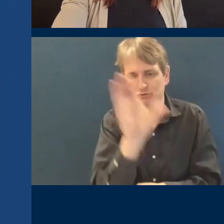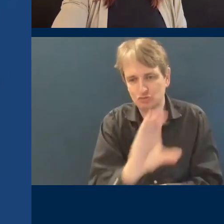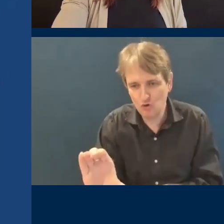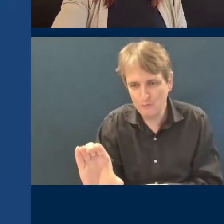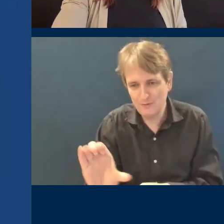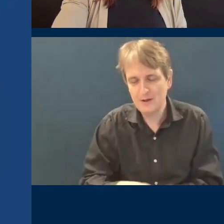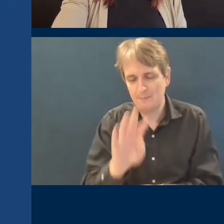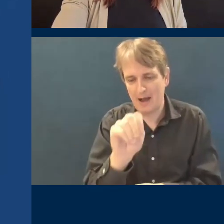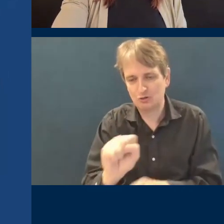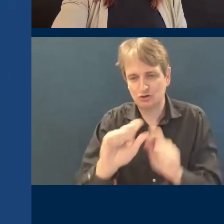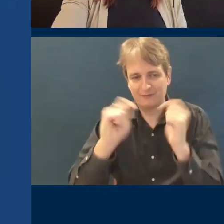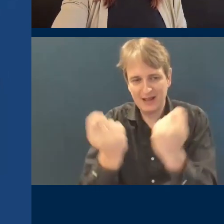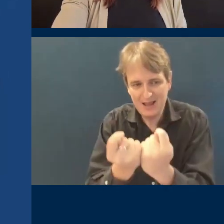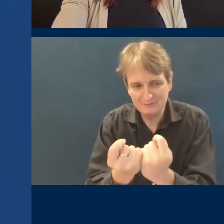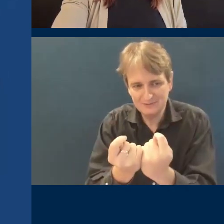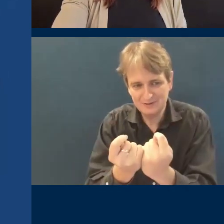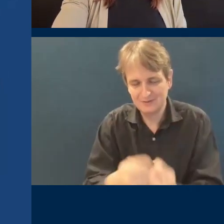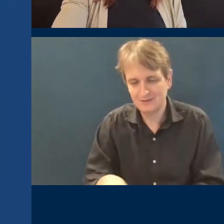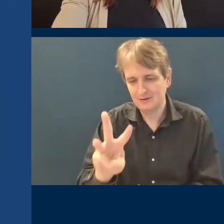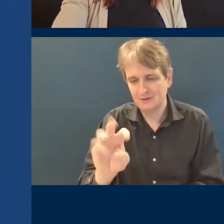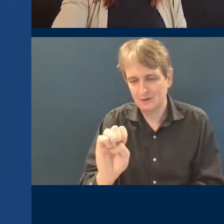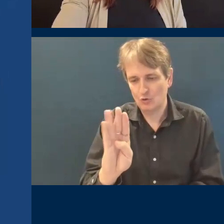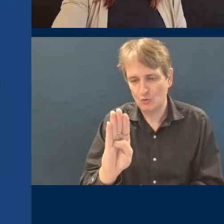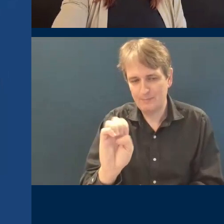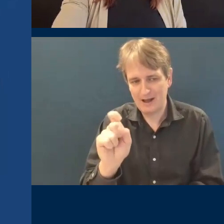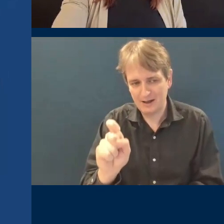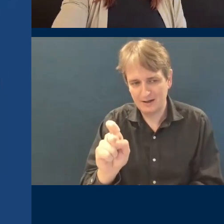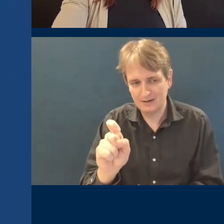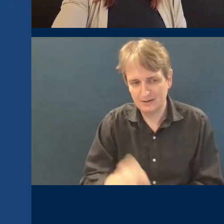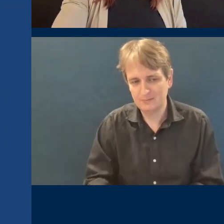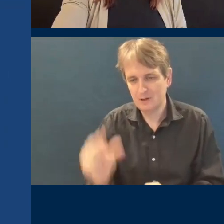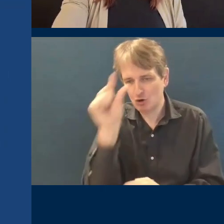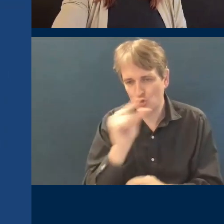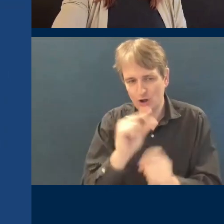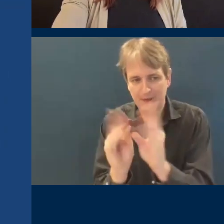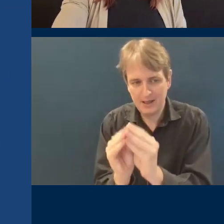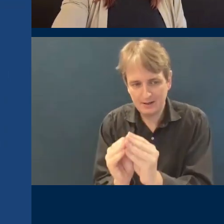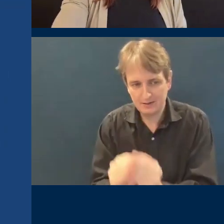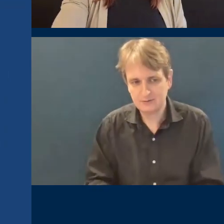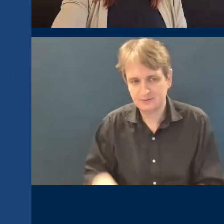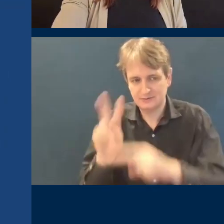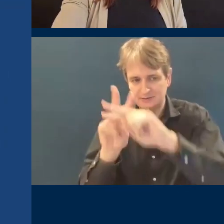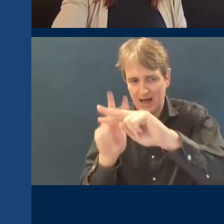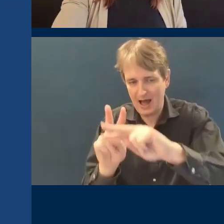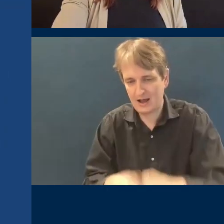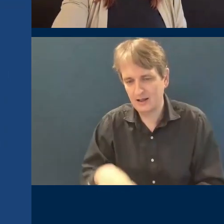and has different things. So there's Zoom, Microsoft Teams, Webex. Google Meets.